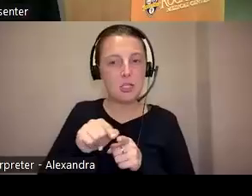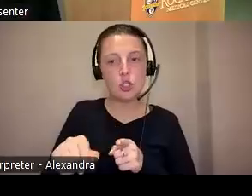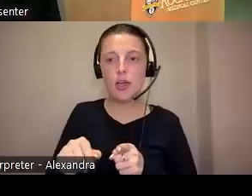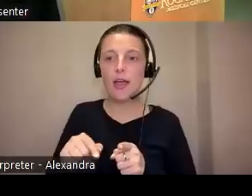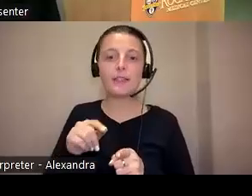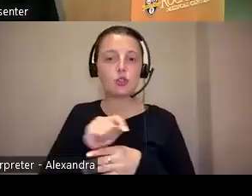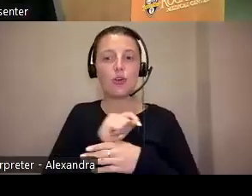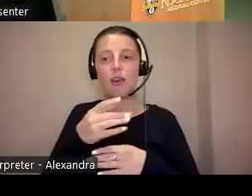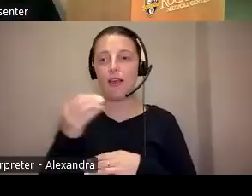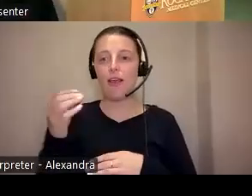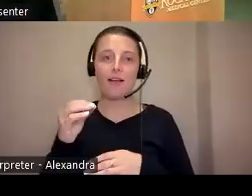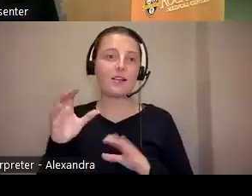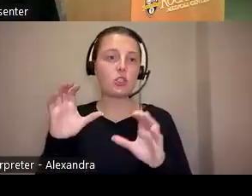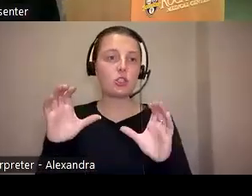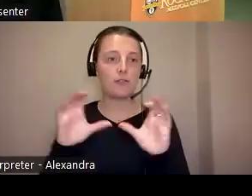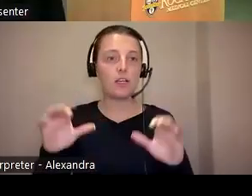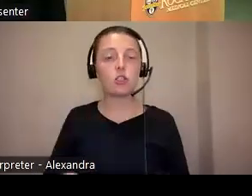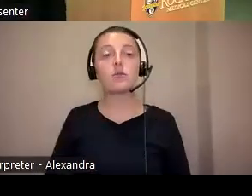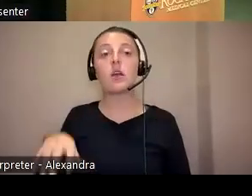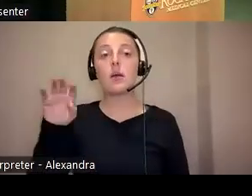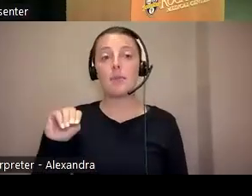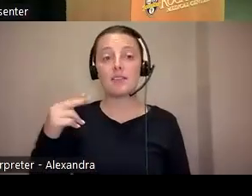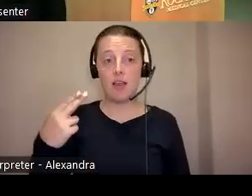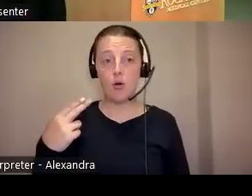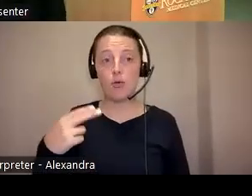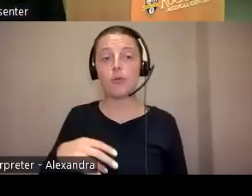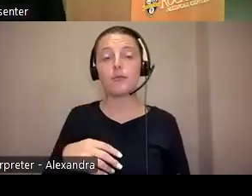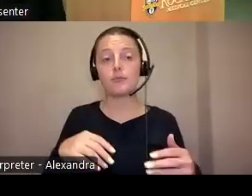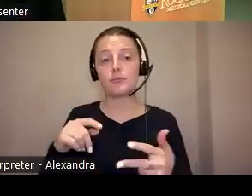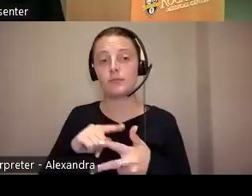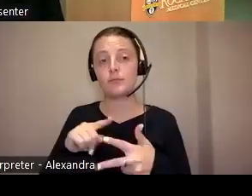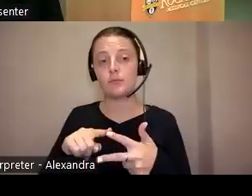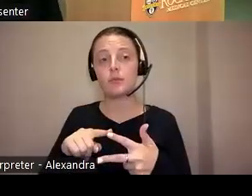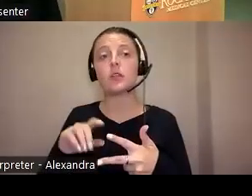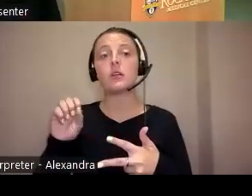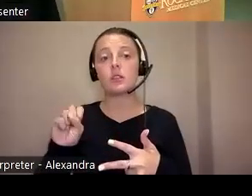certified peer specialists, substance use disorder peers, known as certified recovery peer advocates,